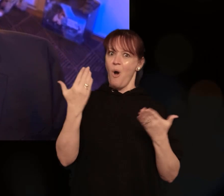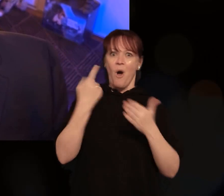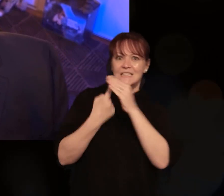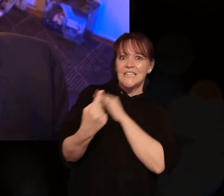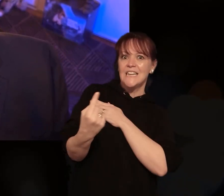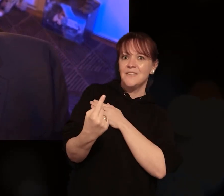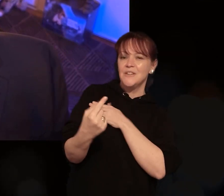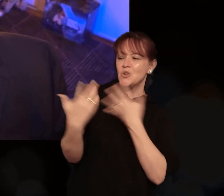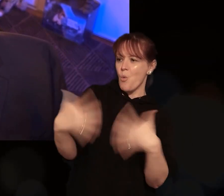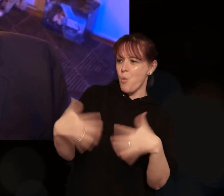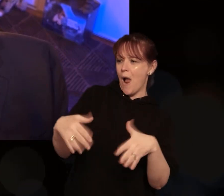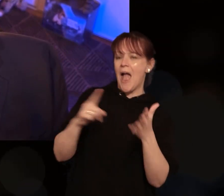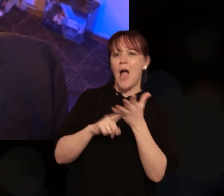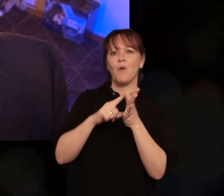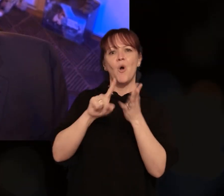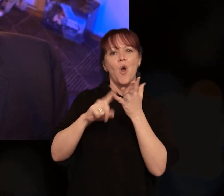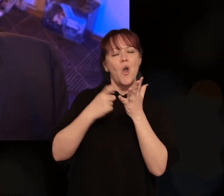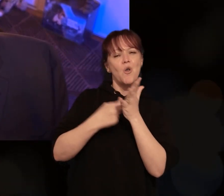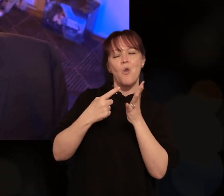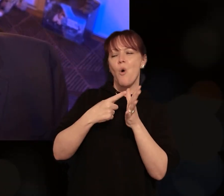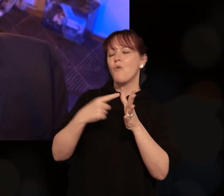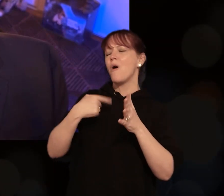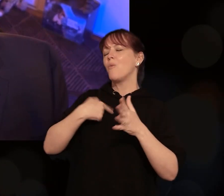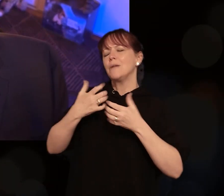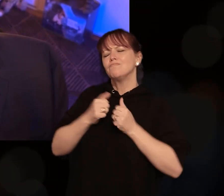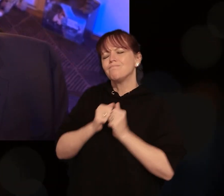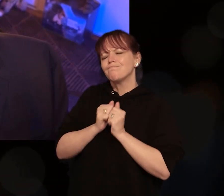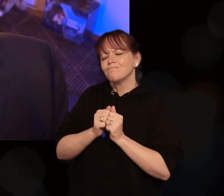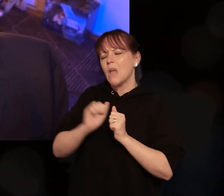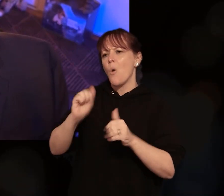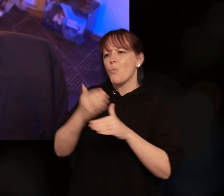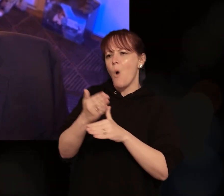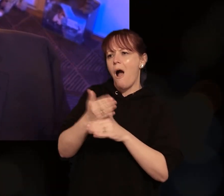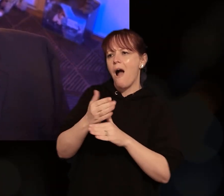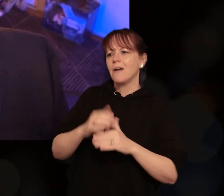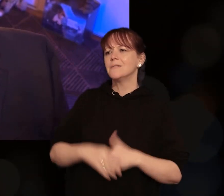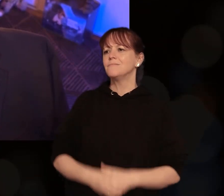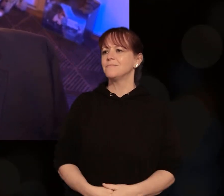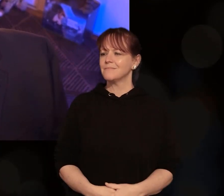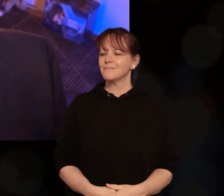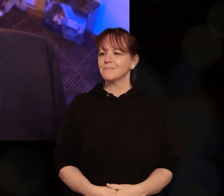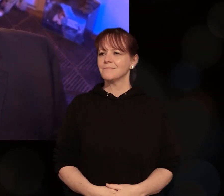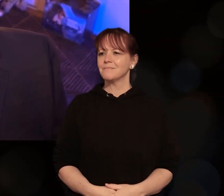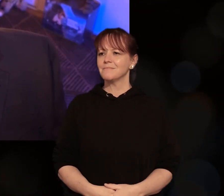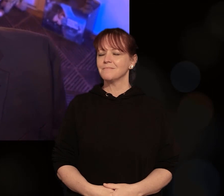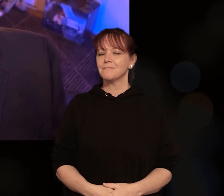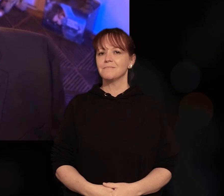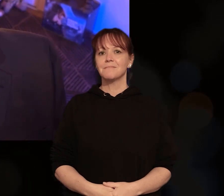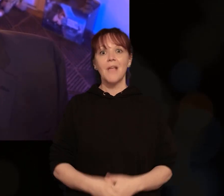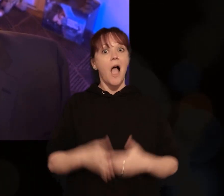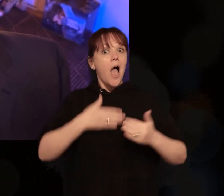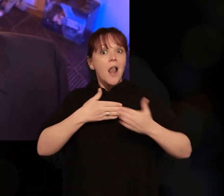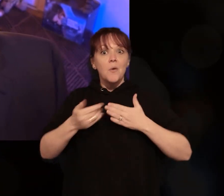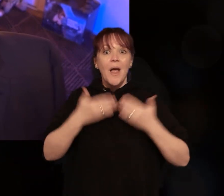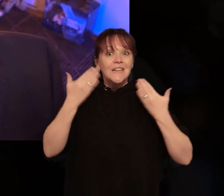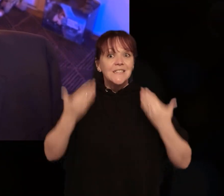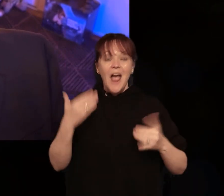Your hard work on this is seen and appreciated. On the topic of showcasing, we're now reached the end of Part 2,